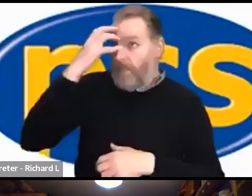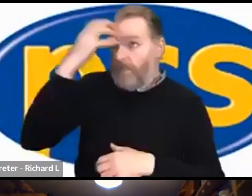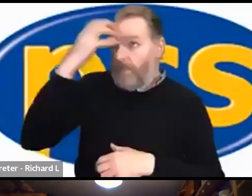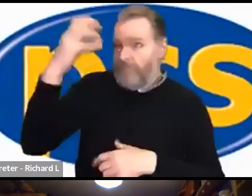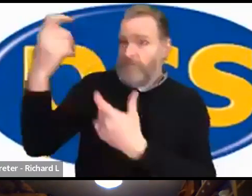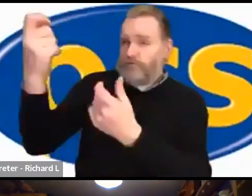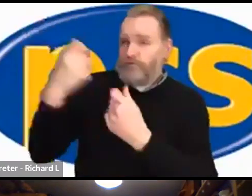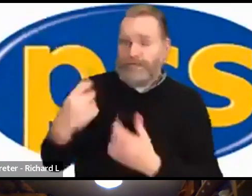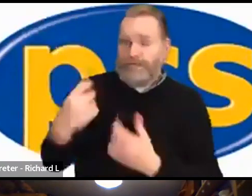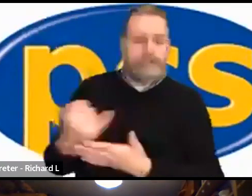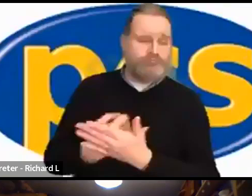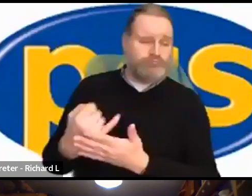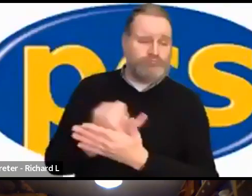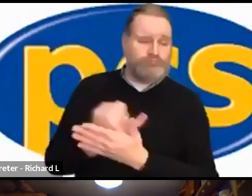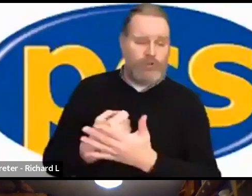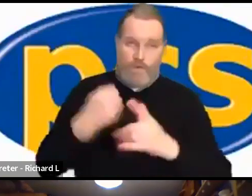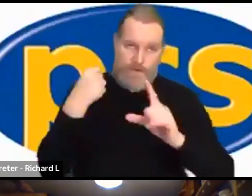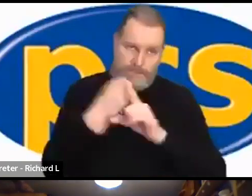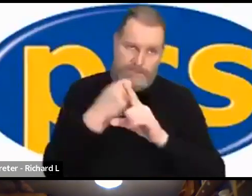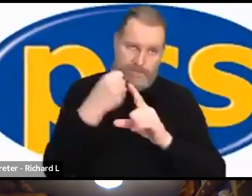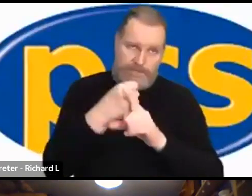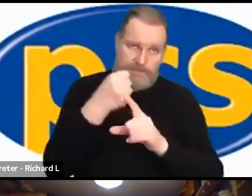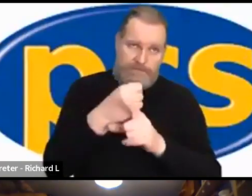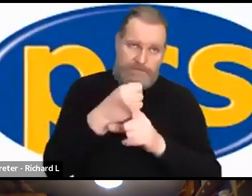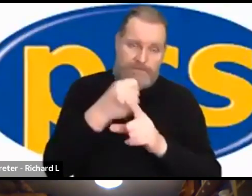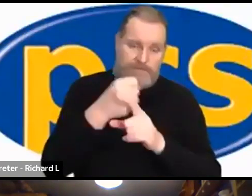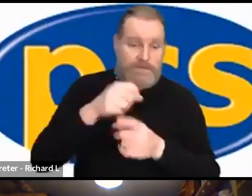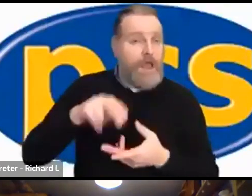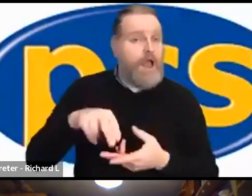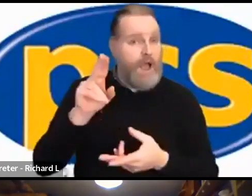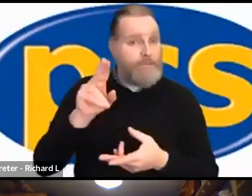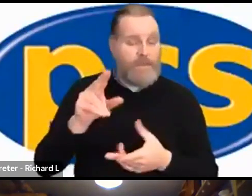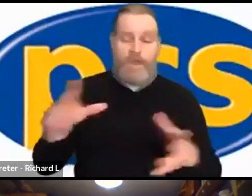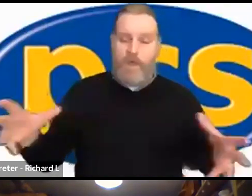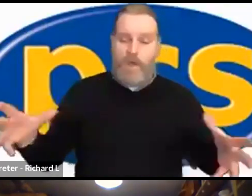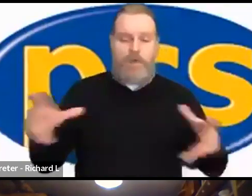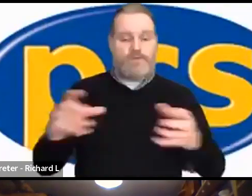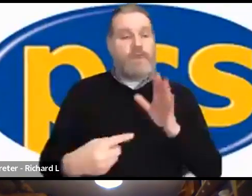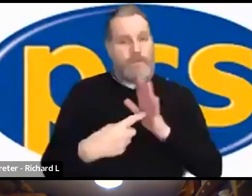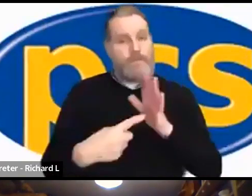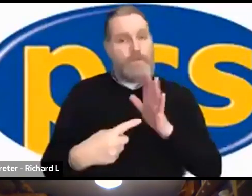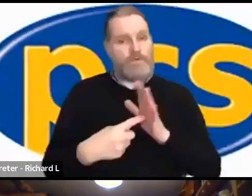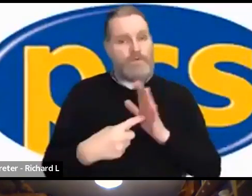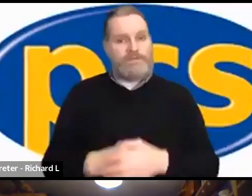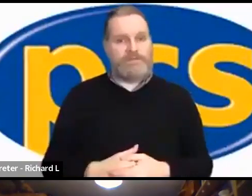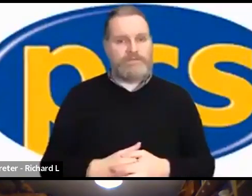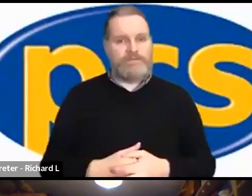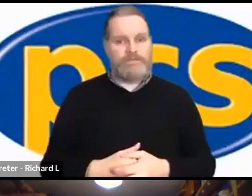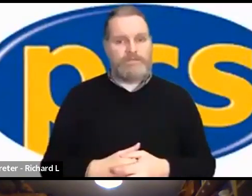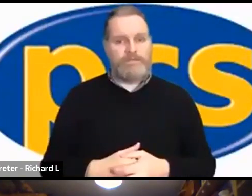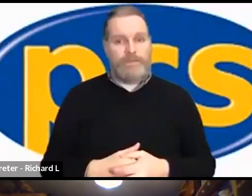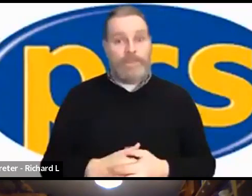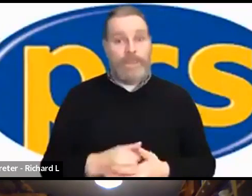serious ious course that we're fighting for, but it also is bringing us all together